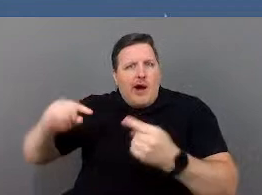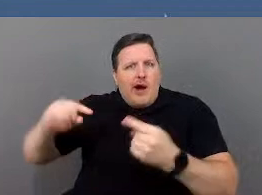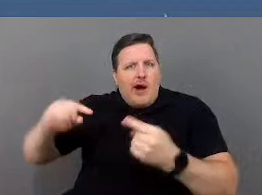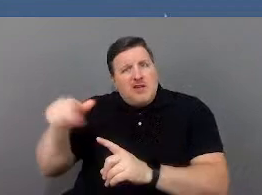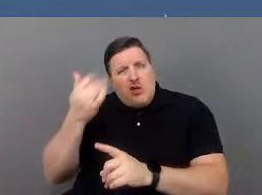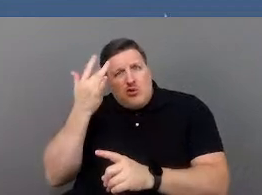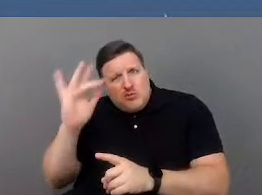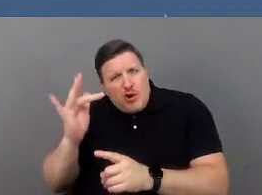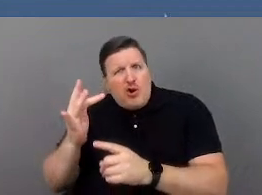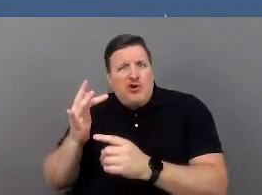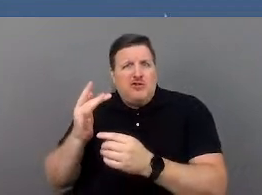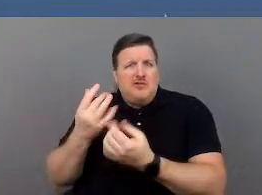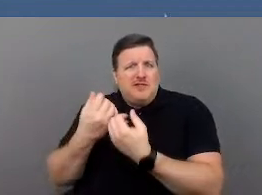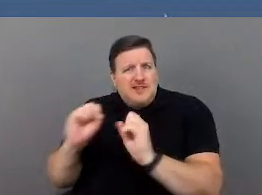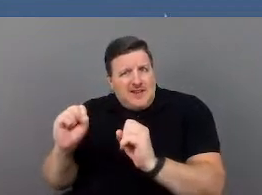SO THAT NO ONE FEELS LIKE THEY NEED TO BREAK INTO HOUSES FOR CASH.